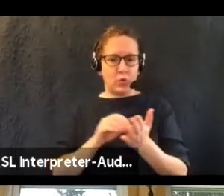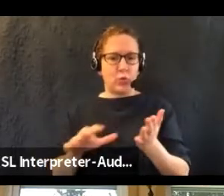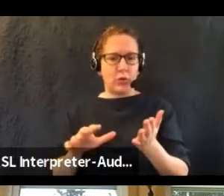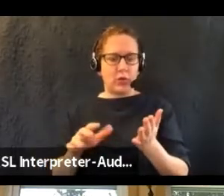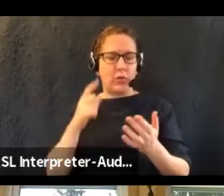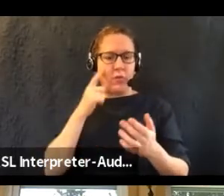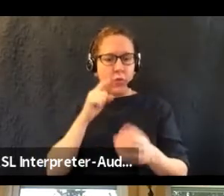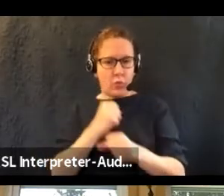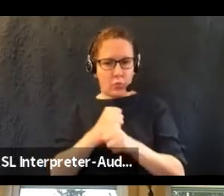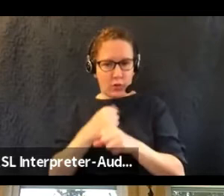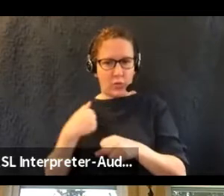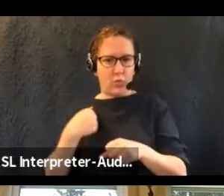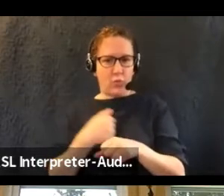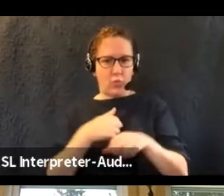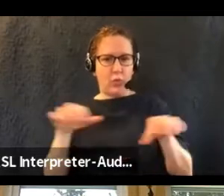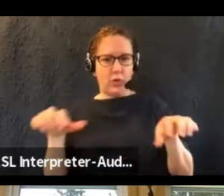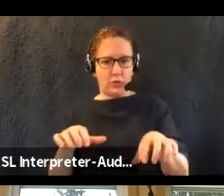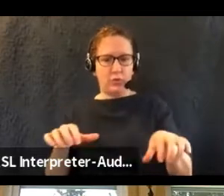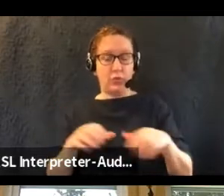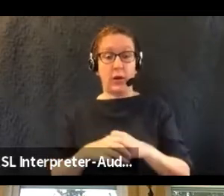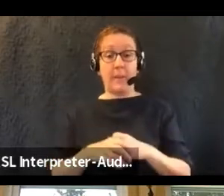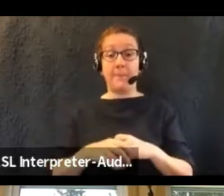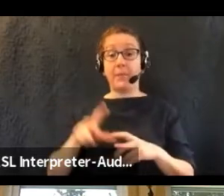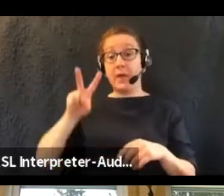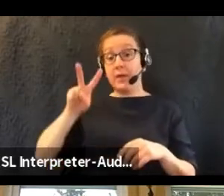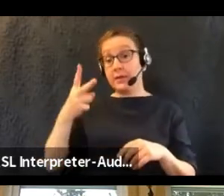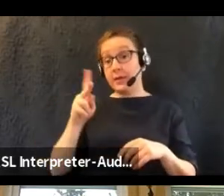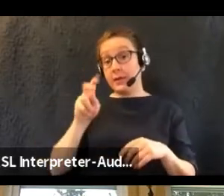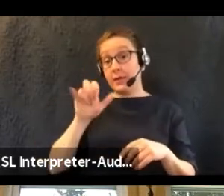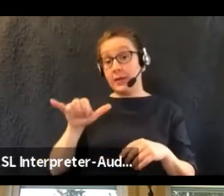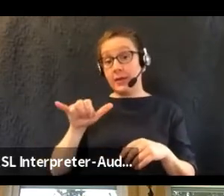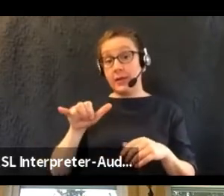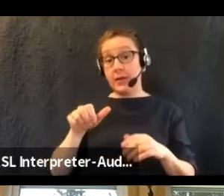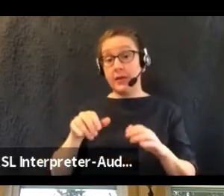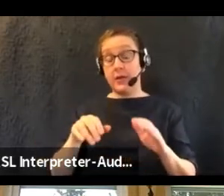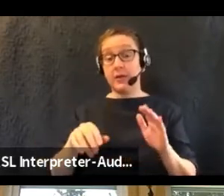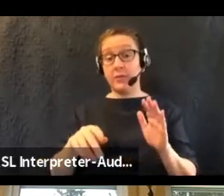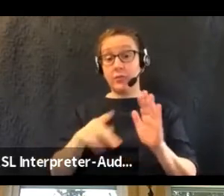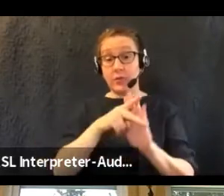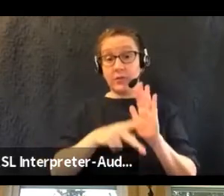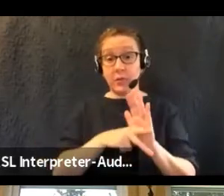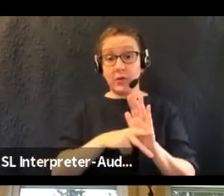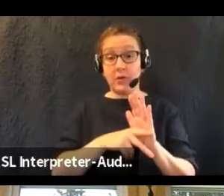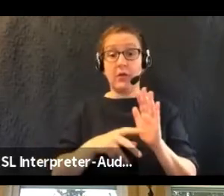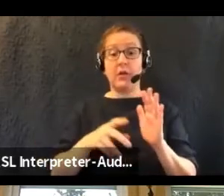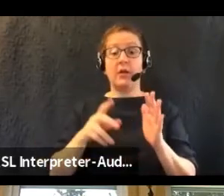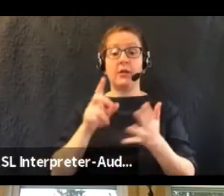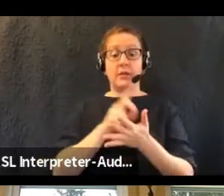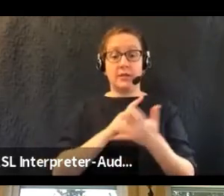A second key principle is designing a collaborative advising strategy.